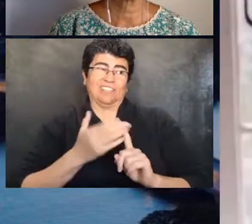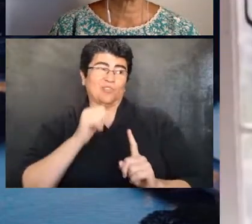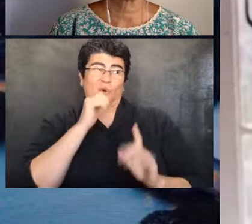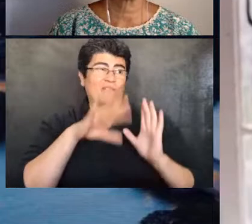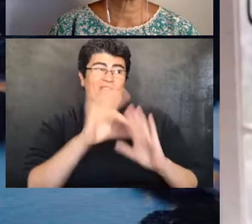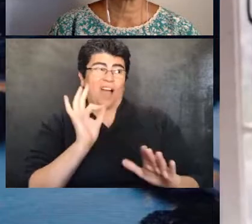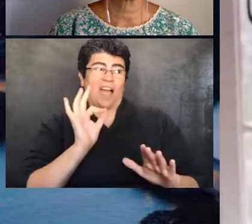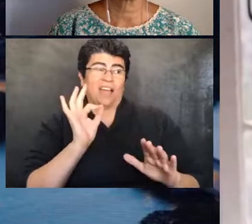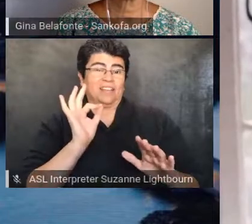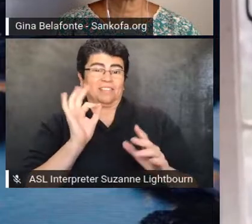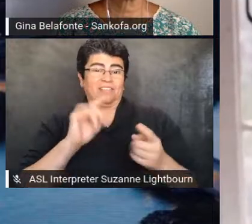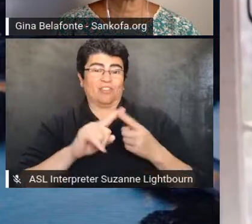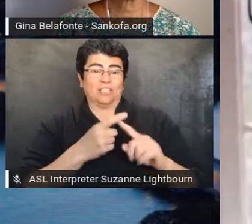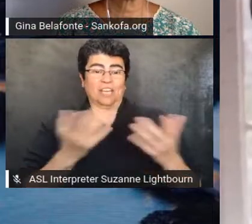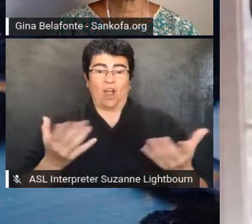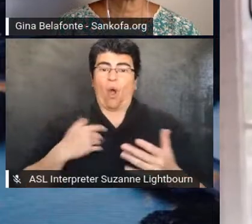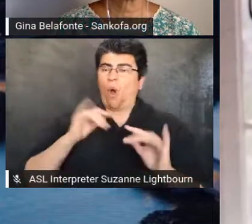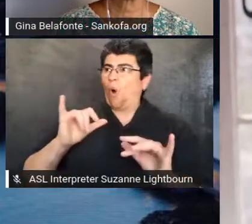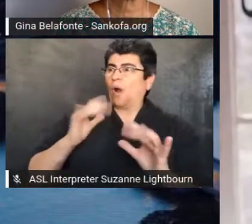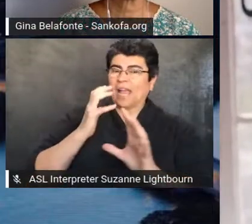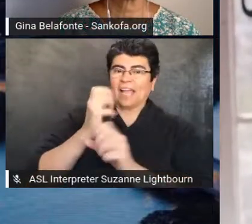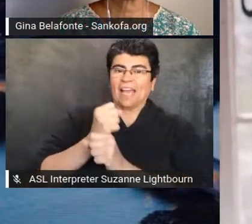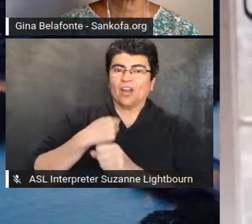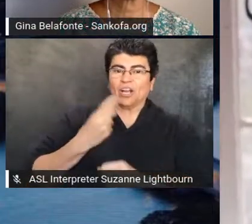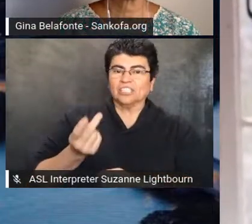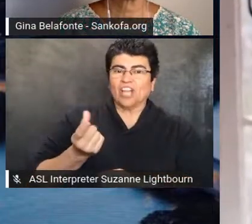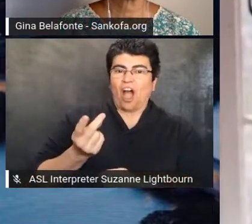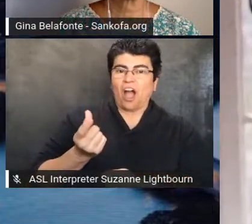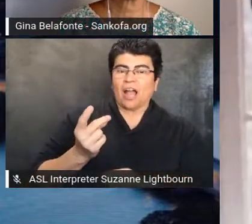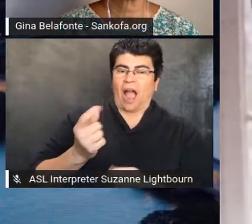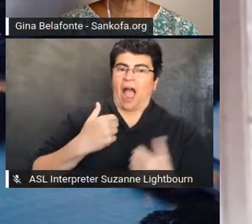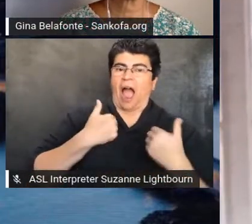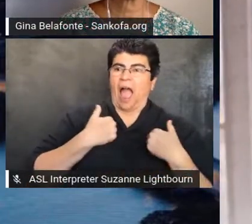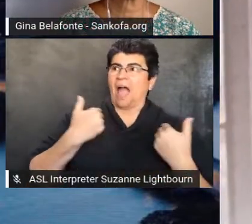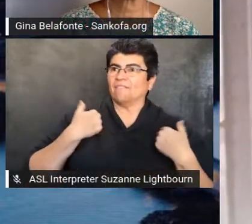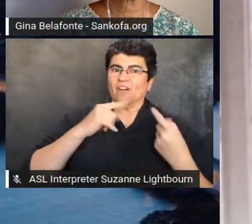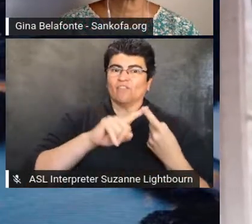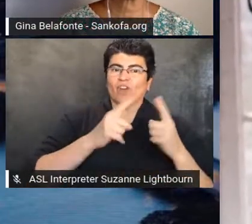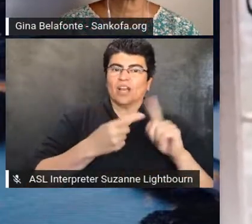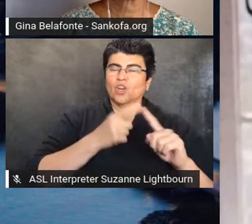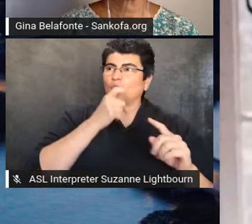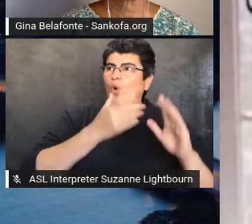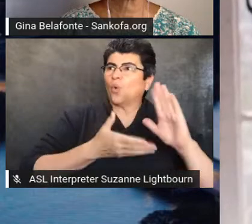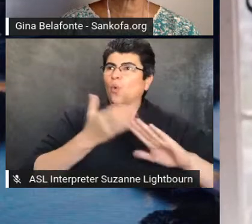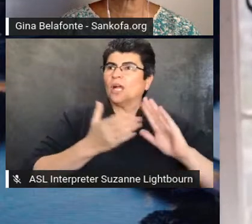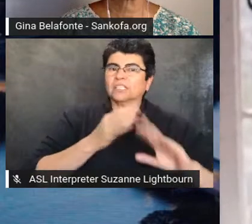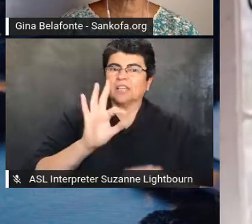You should get her a dog. I have a friend who runs a foster home for dogs,